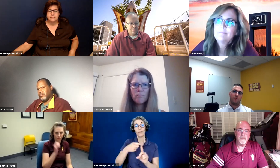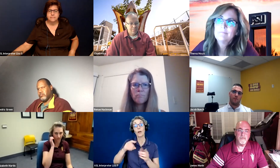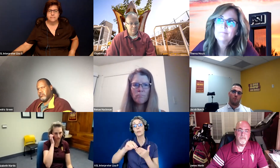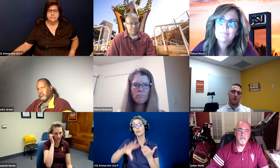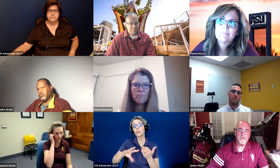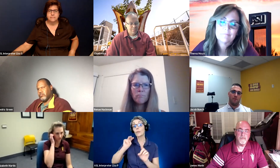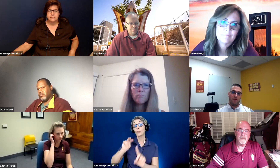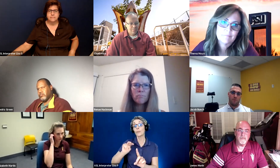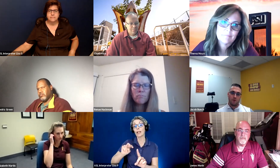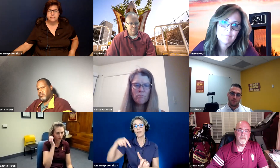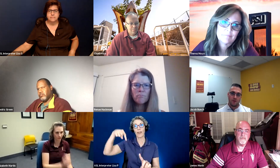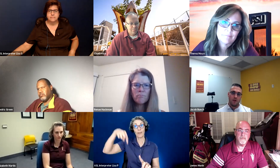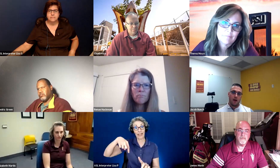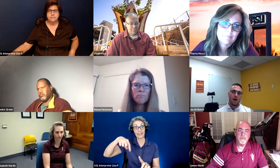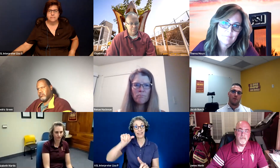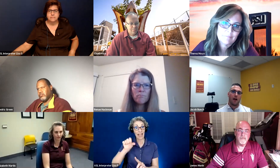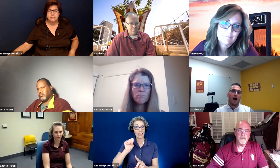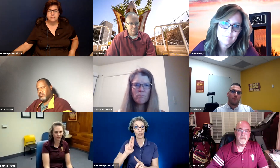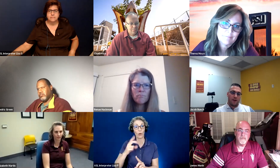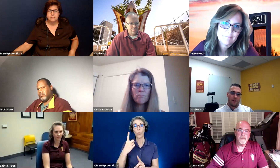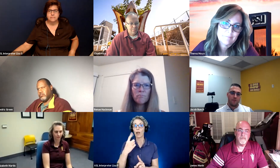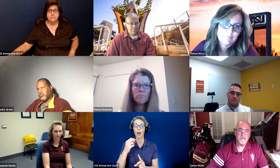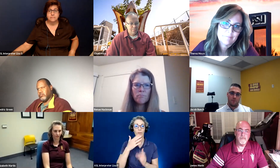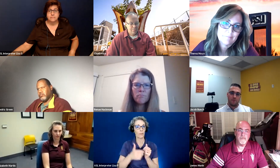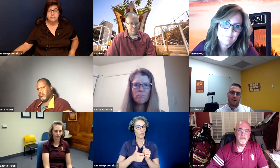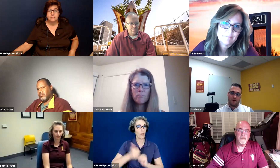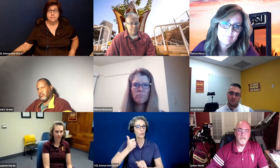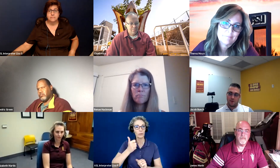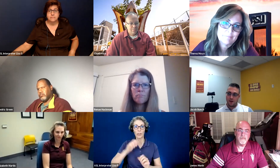this is one of the most comprehensively provided